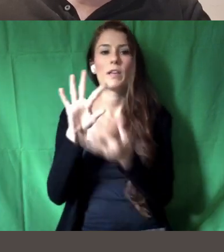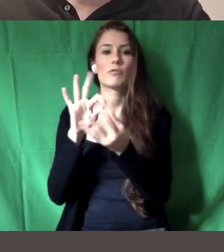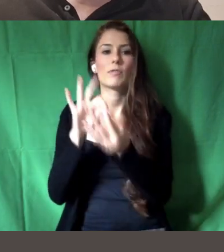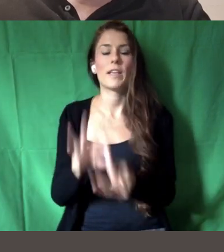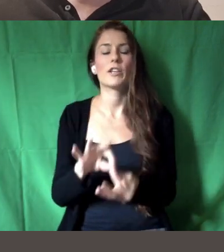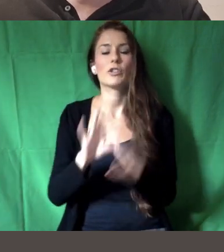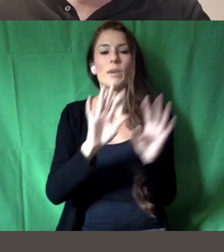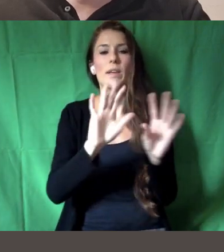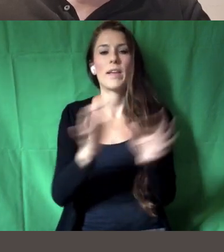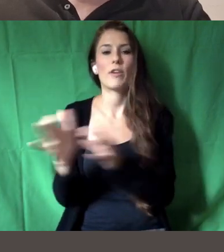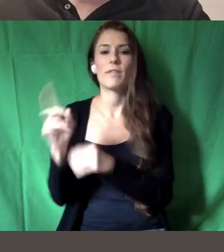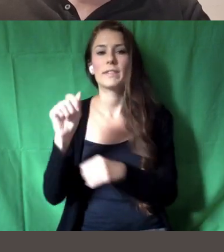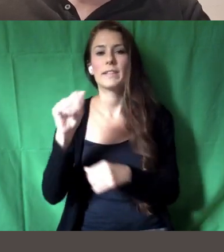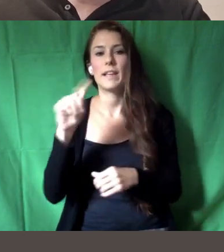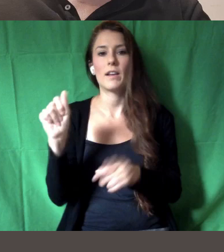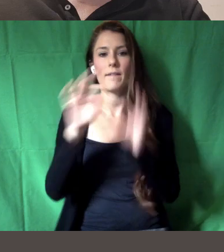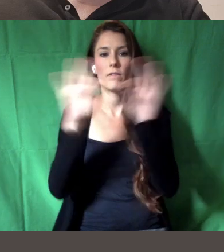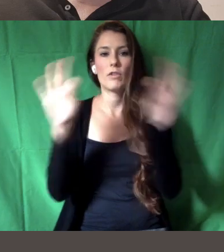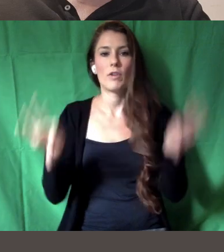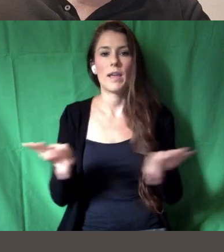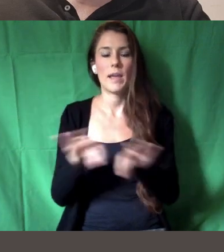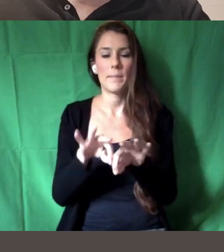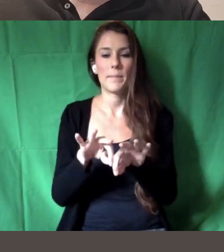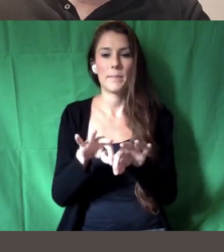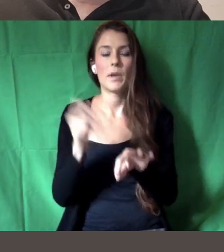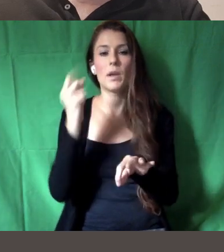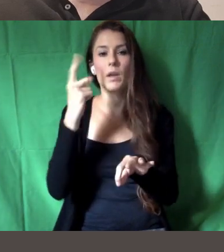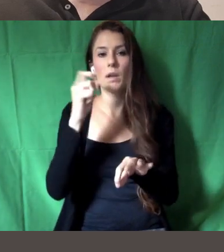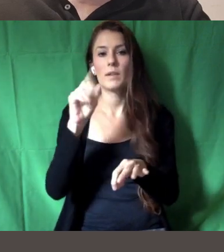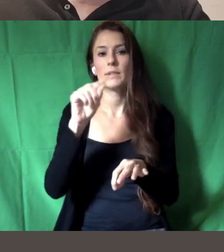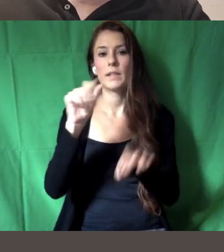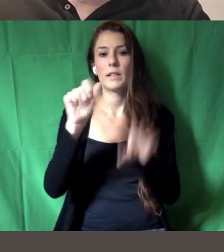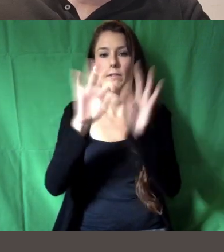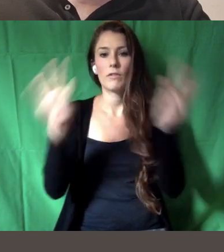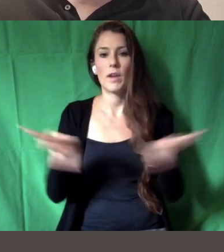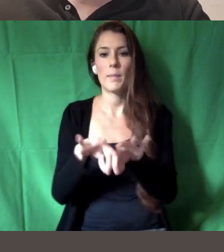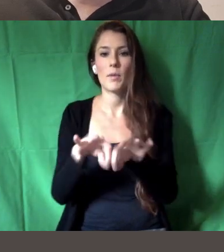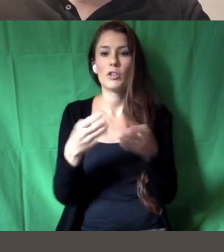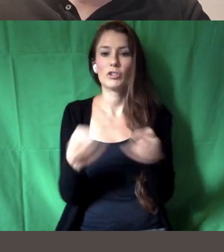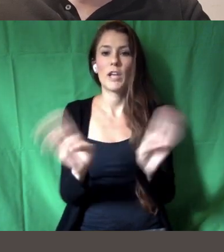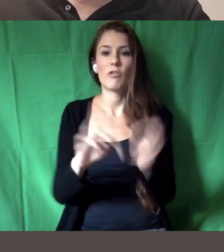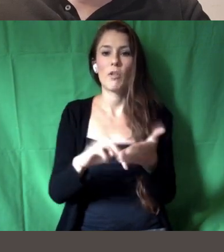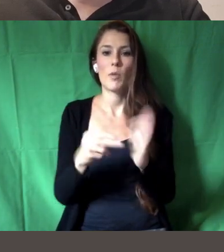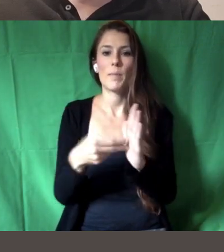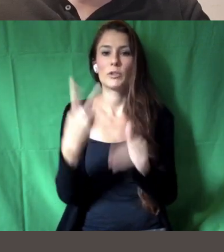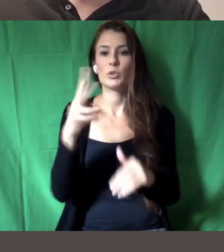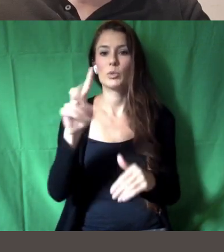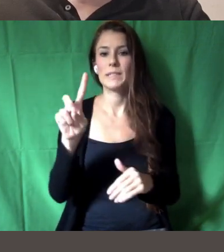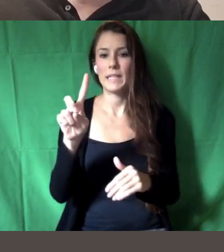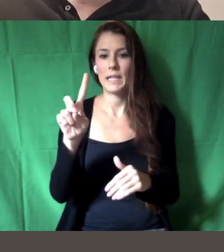data frame processing frameworks. Data frames are general purpose two-dimensional data structures